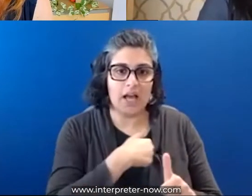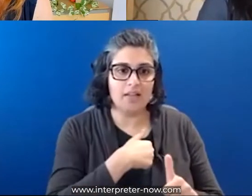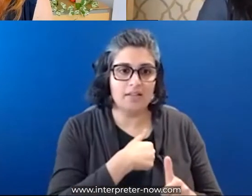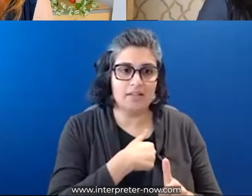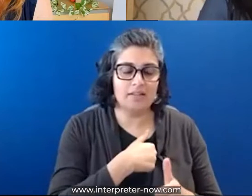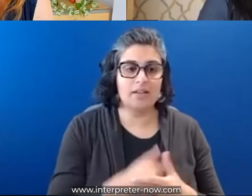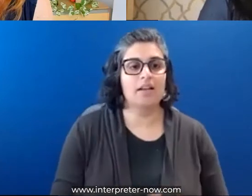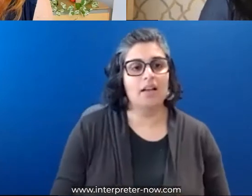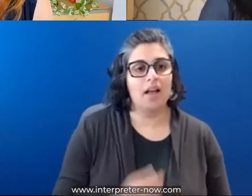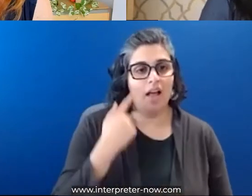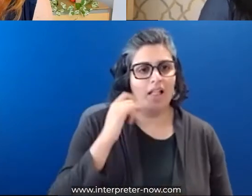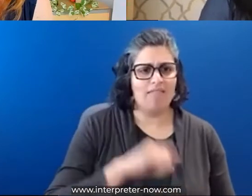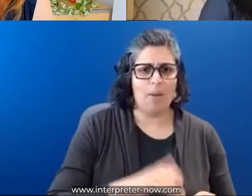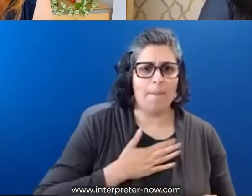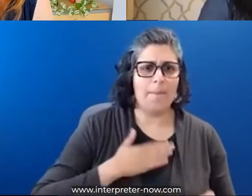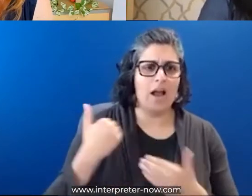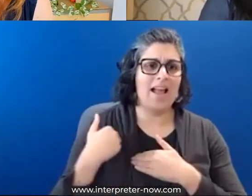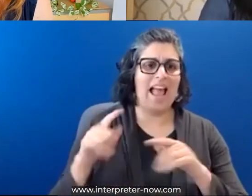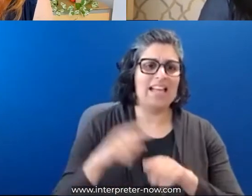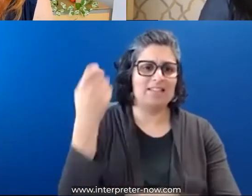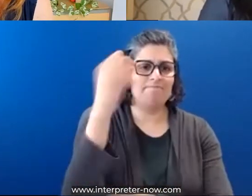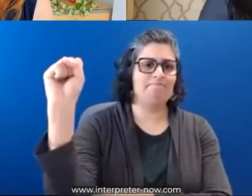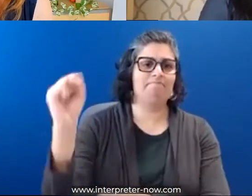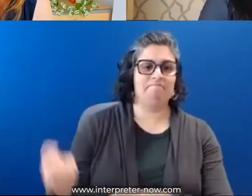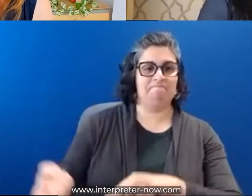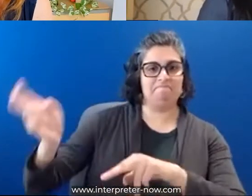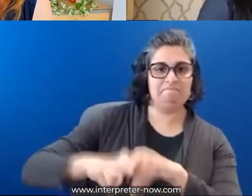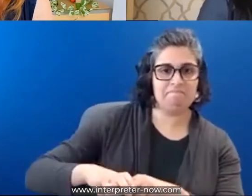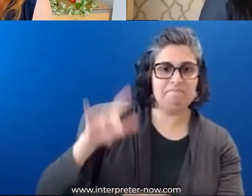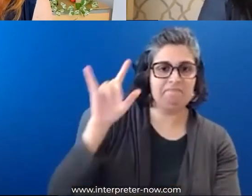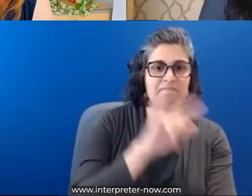I thought it was my duty as an activist to sit next to him on that plane on our way home,